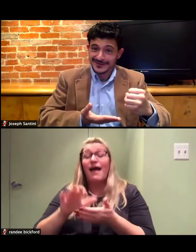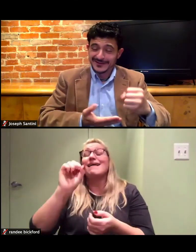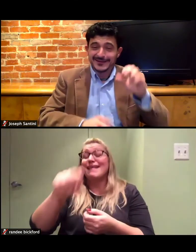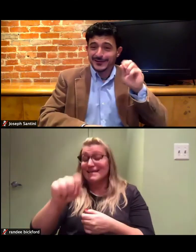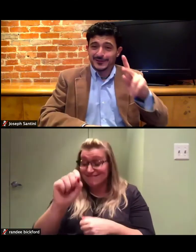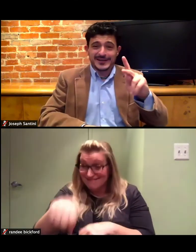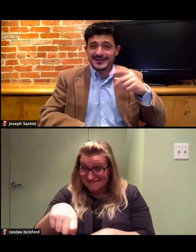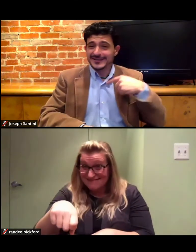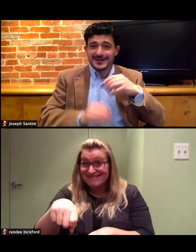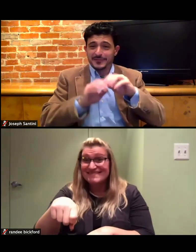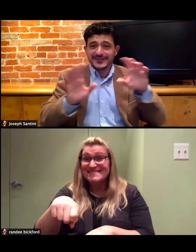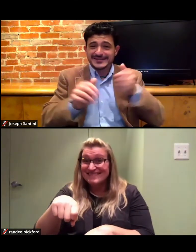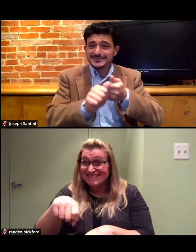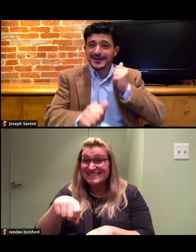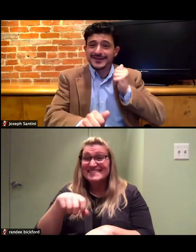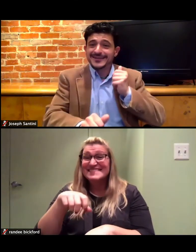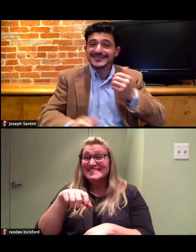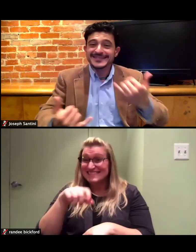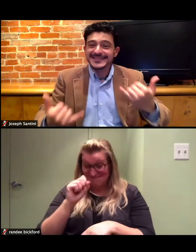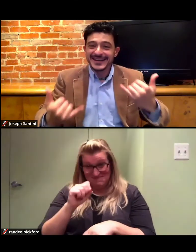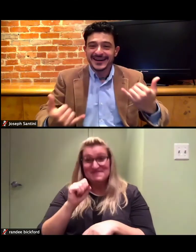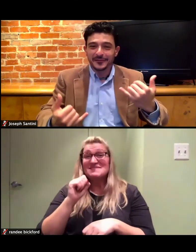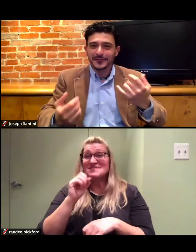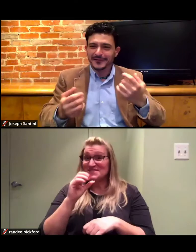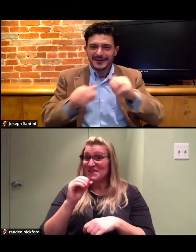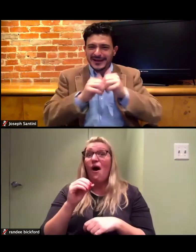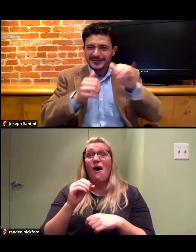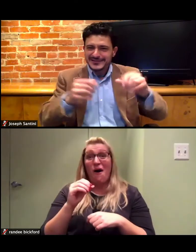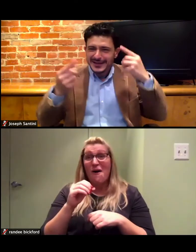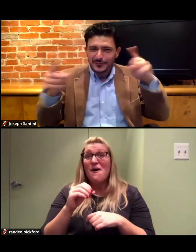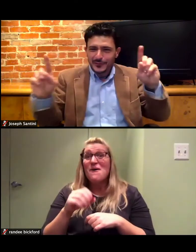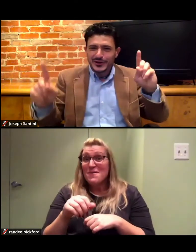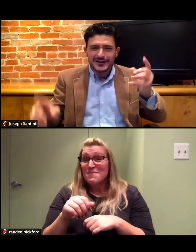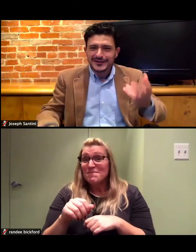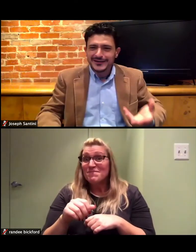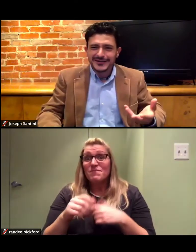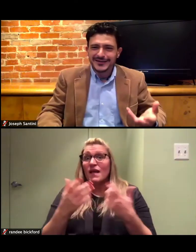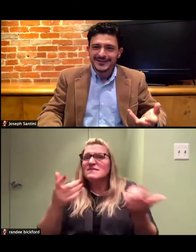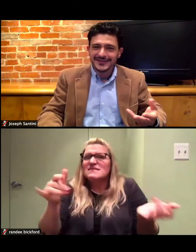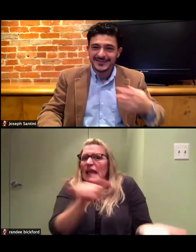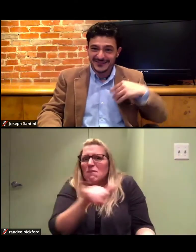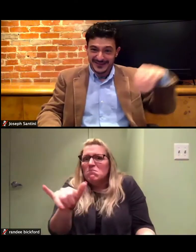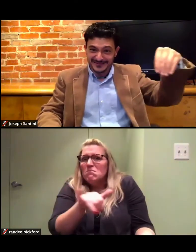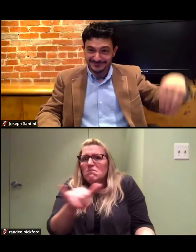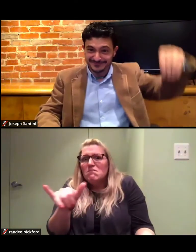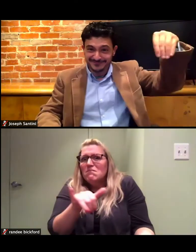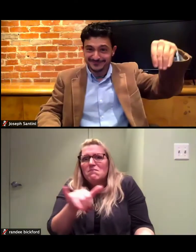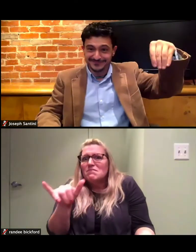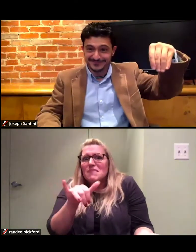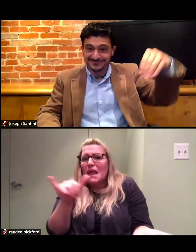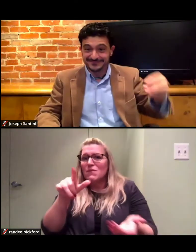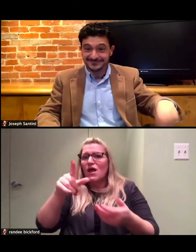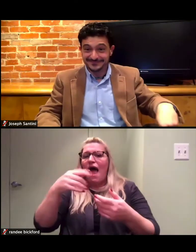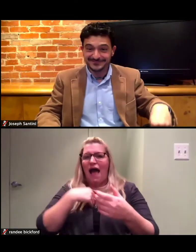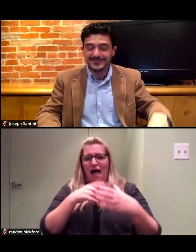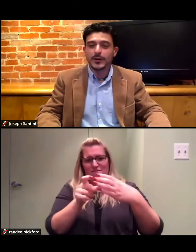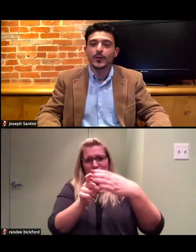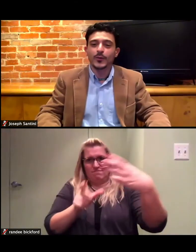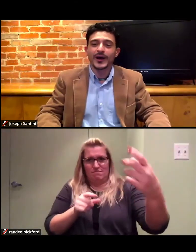and you put it in like a credit card? You put it in a machine obviously about any times. I have no idea. And that works?